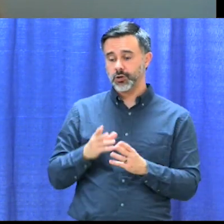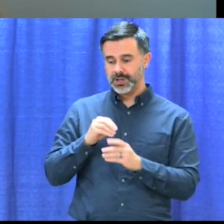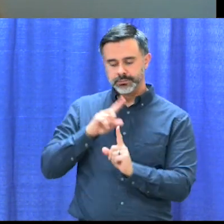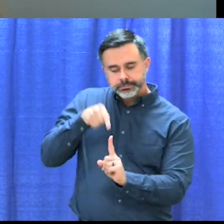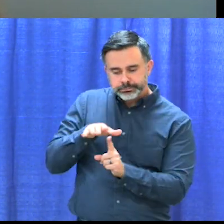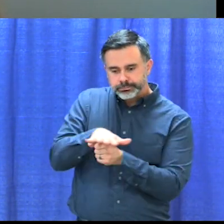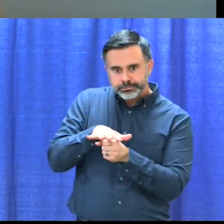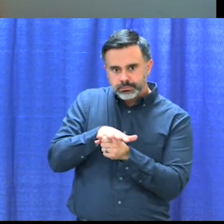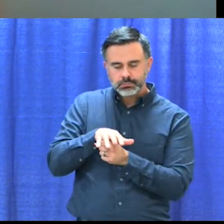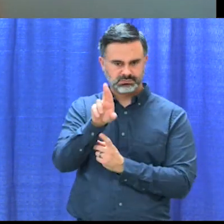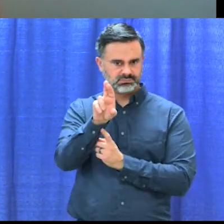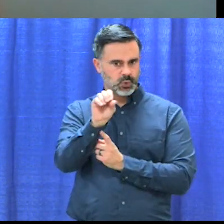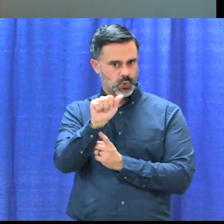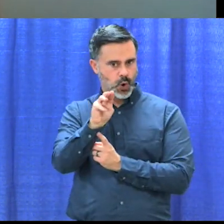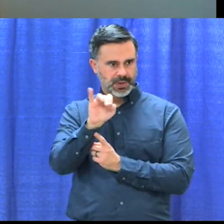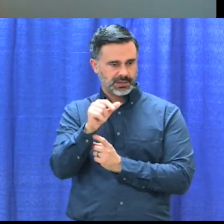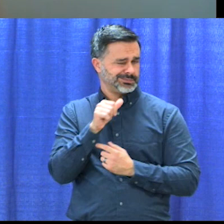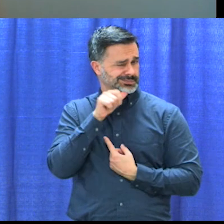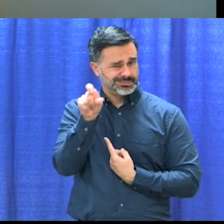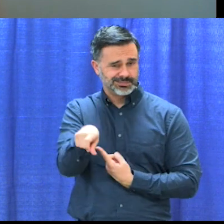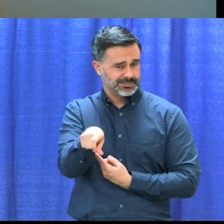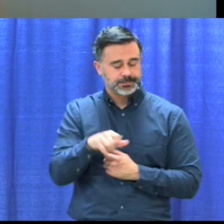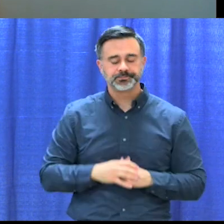then roaming should be unnecessary.